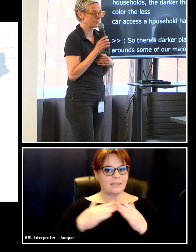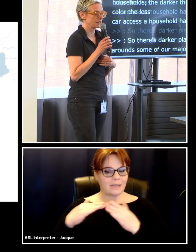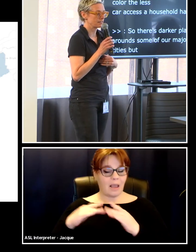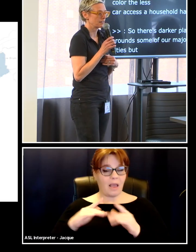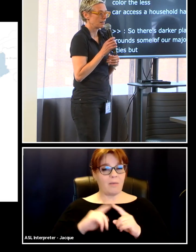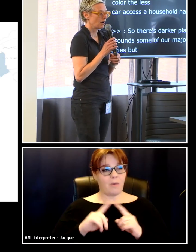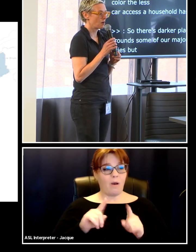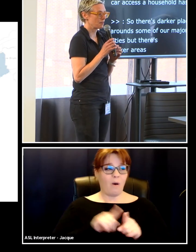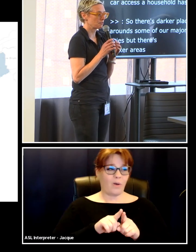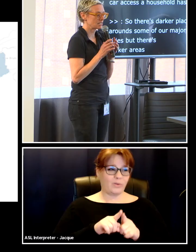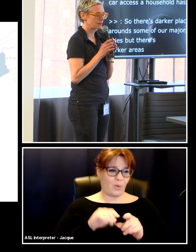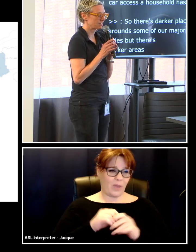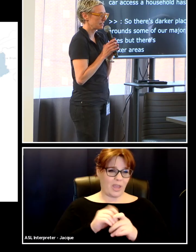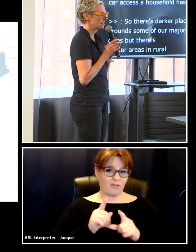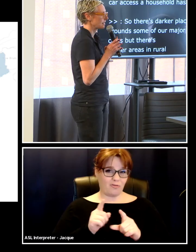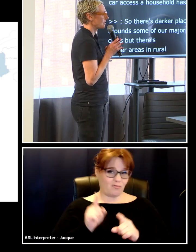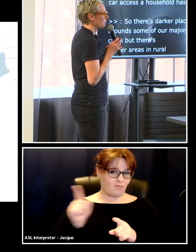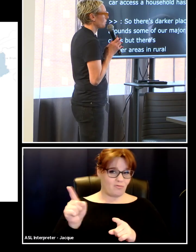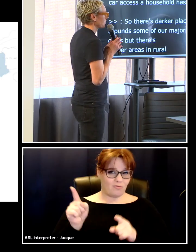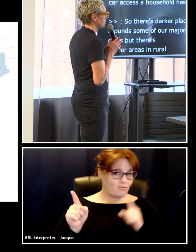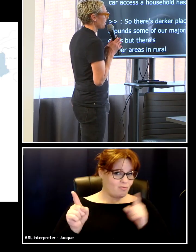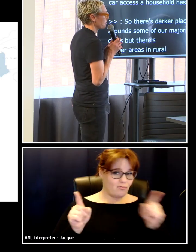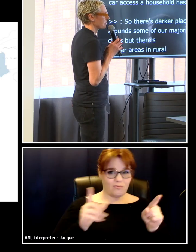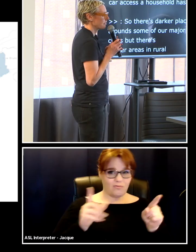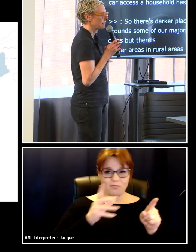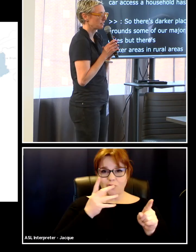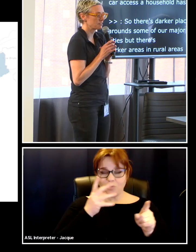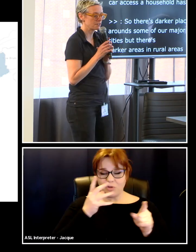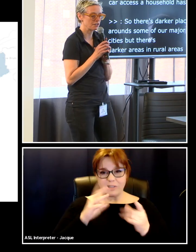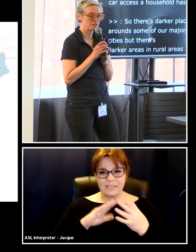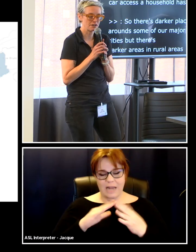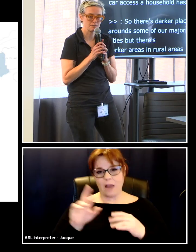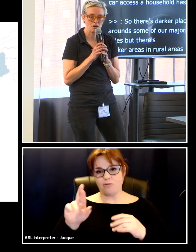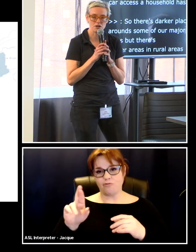areas um in rust belt cities and in the rural south. So encourage you to go there and poke